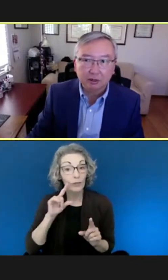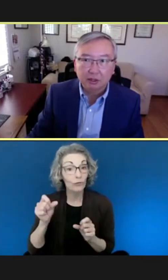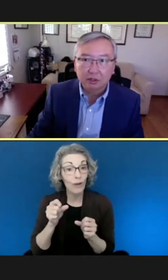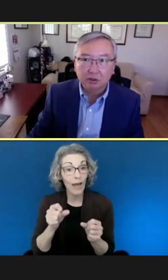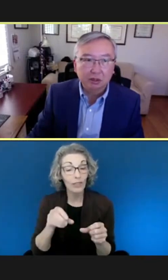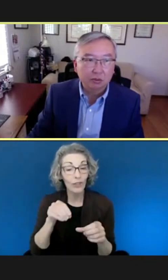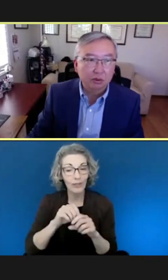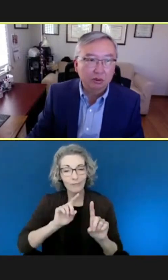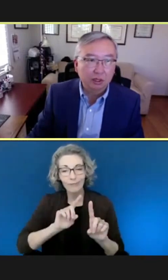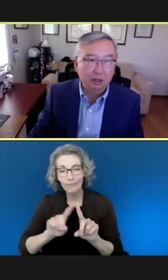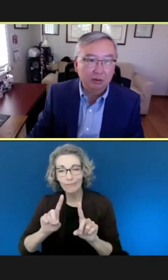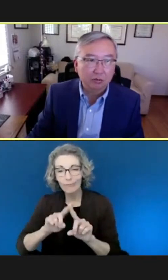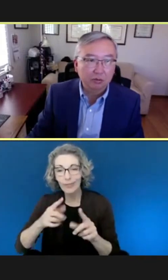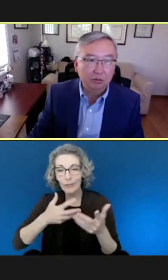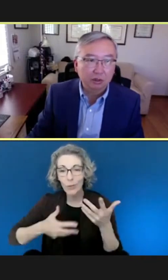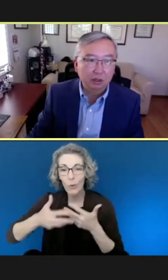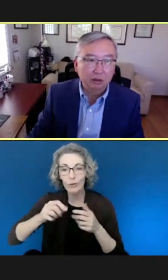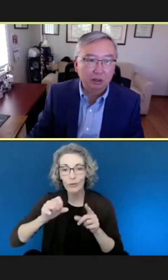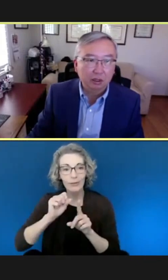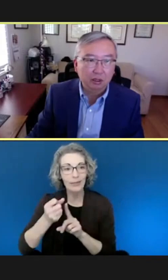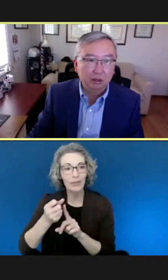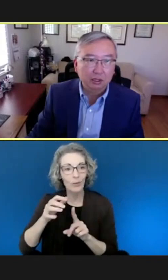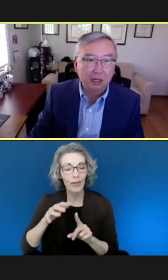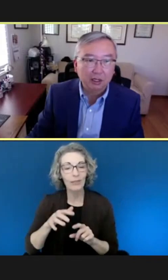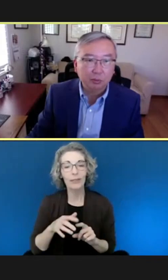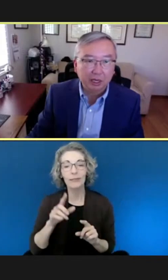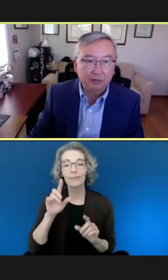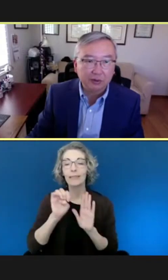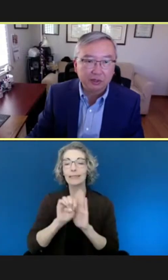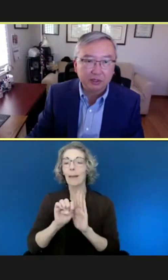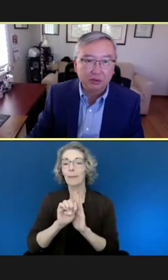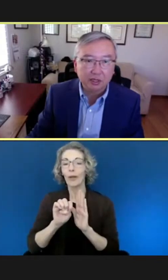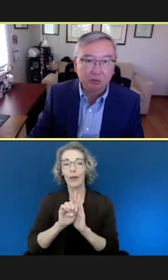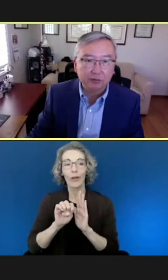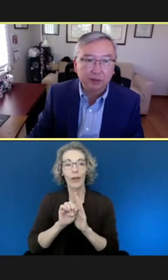So they would hide behaviors associated with autism,